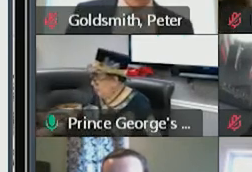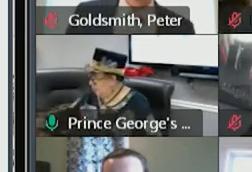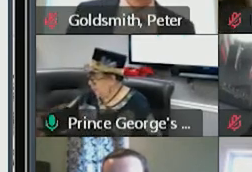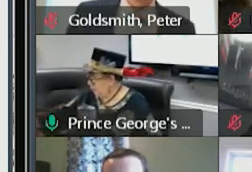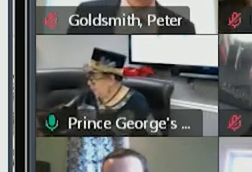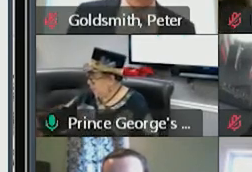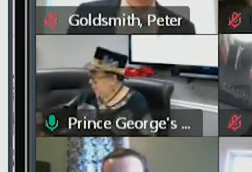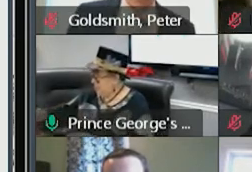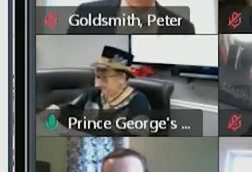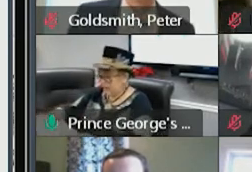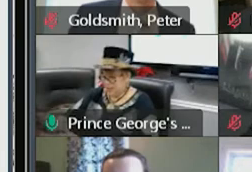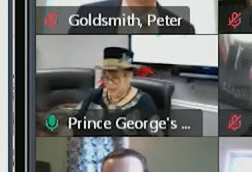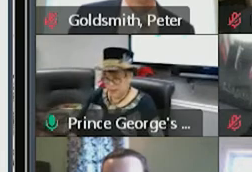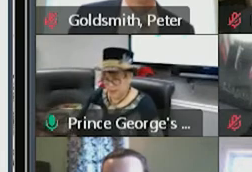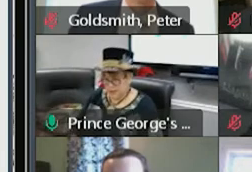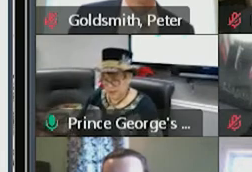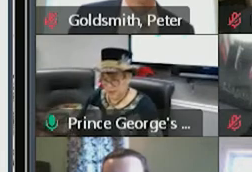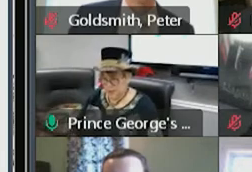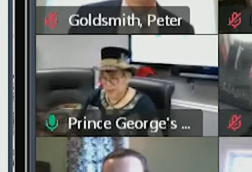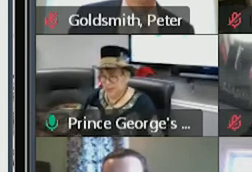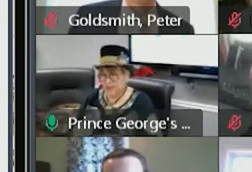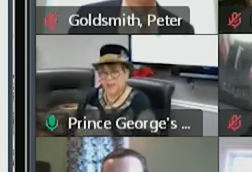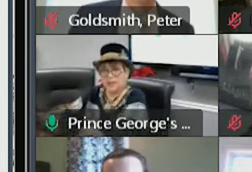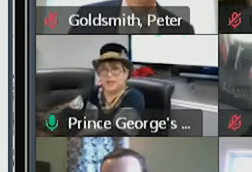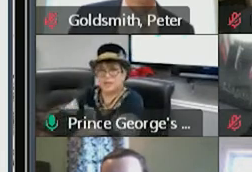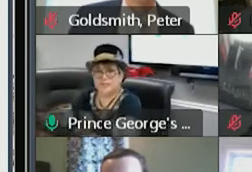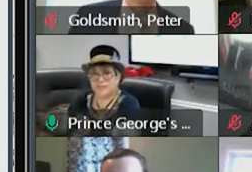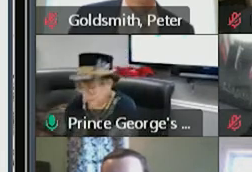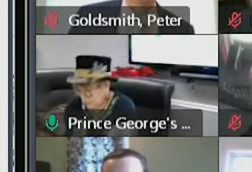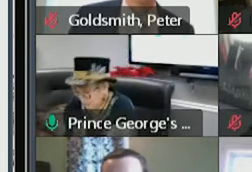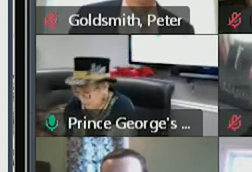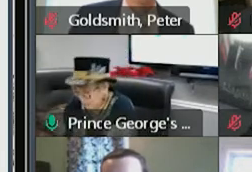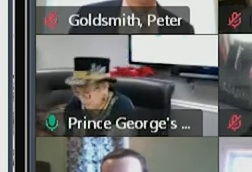When we have new developments with, with townhomes that are reloaded and they have these private